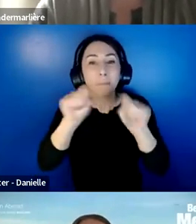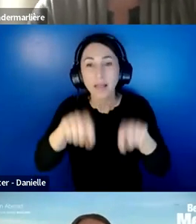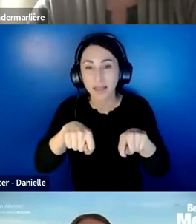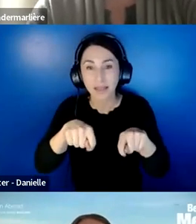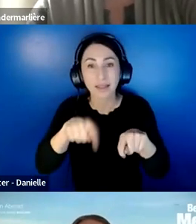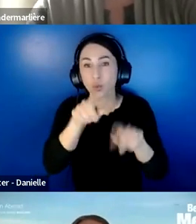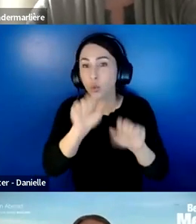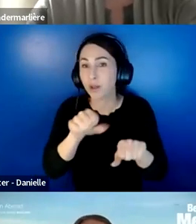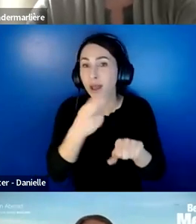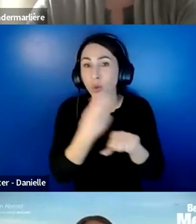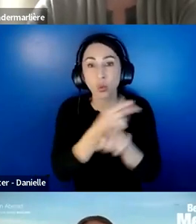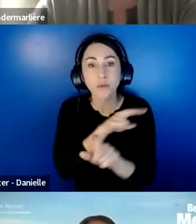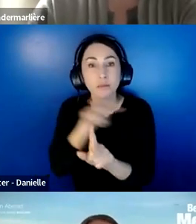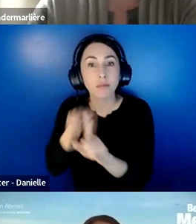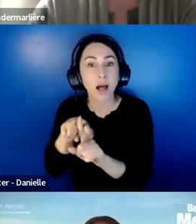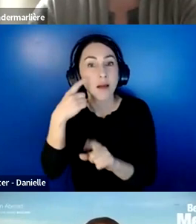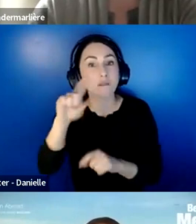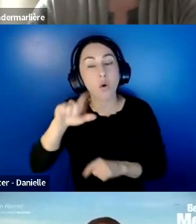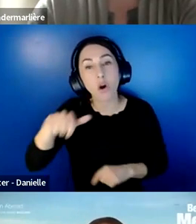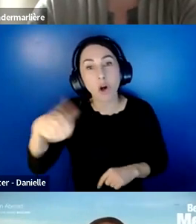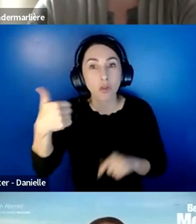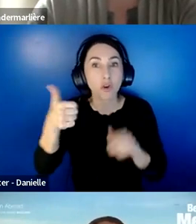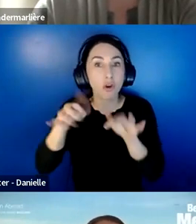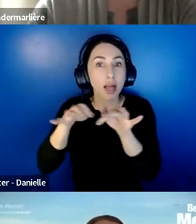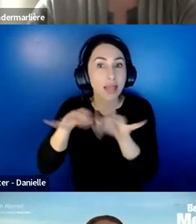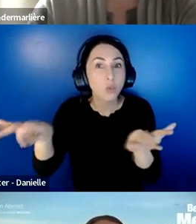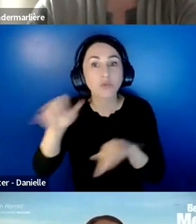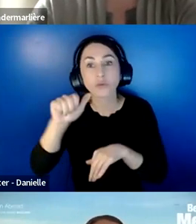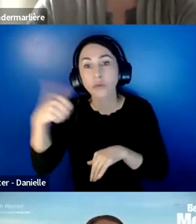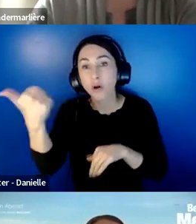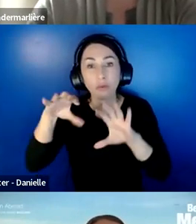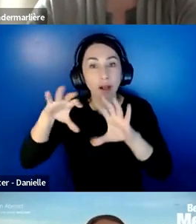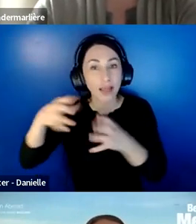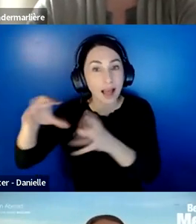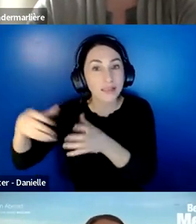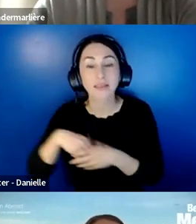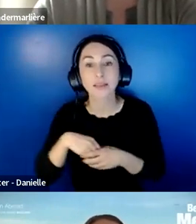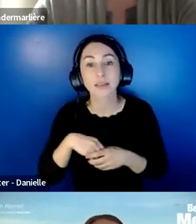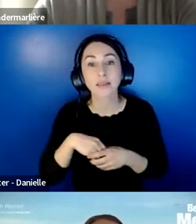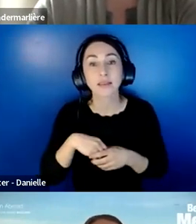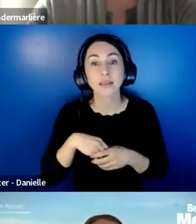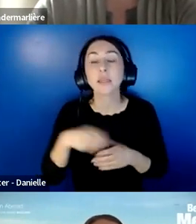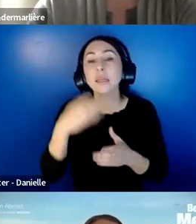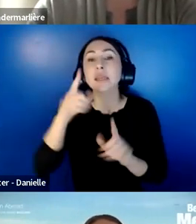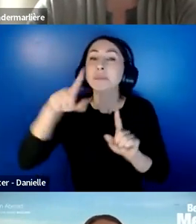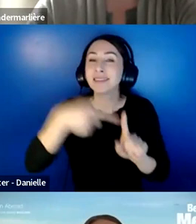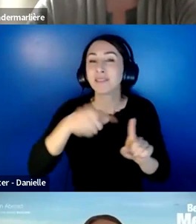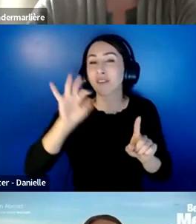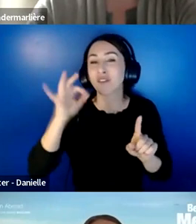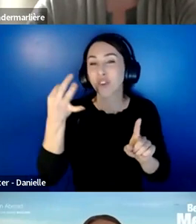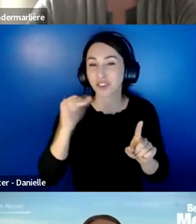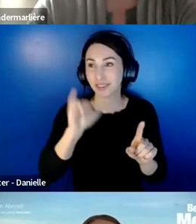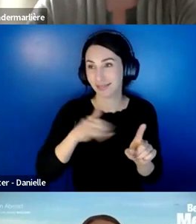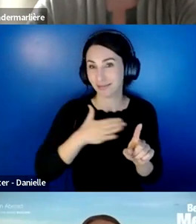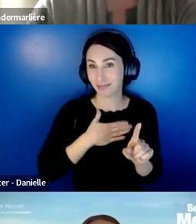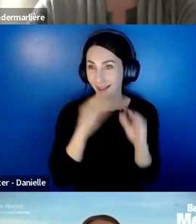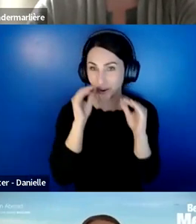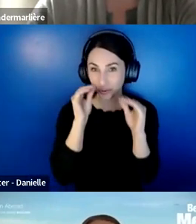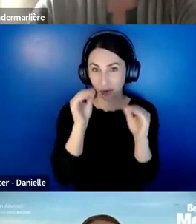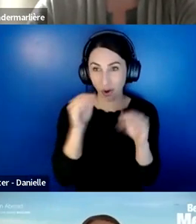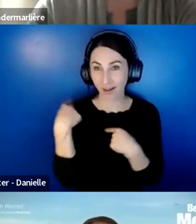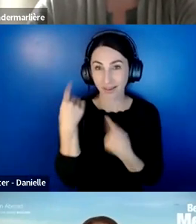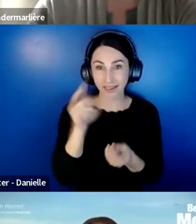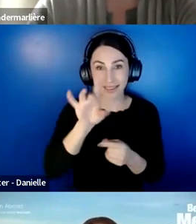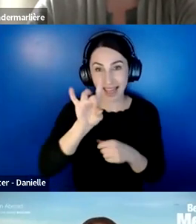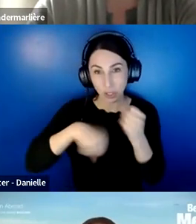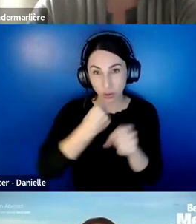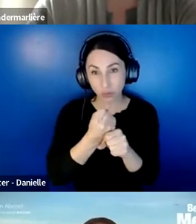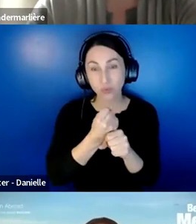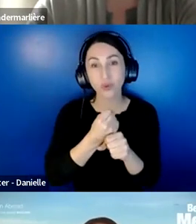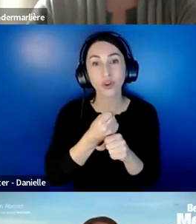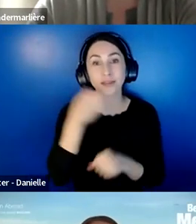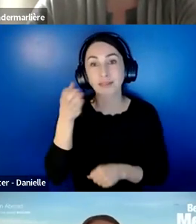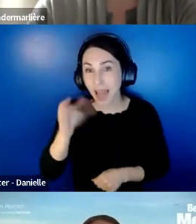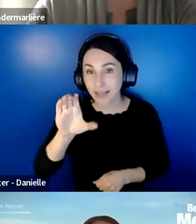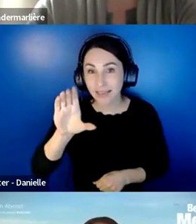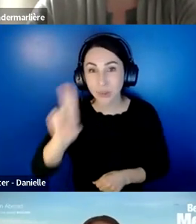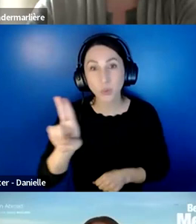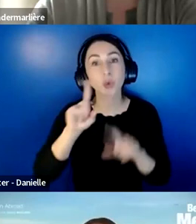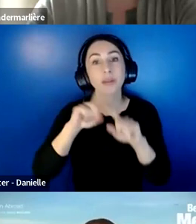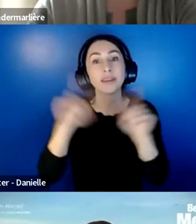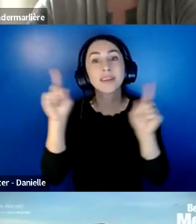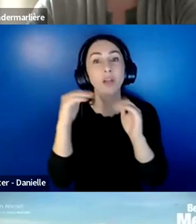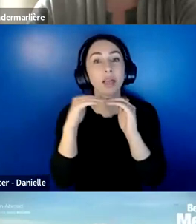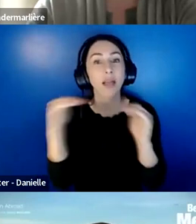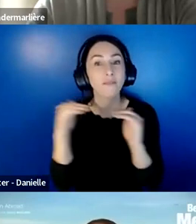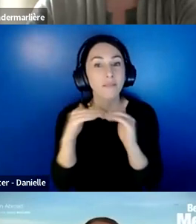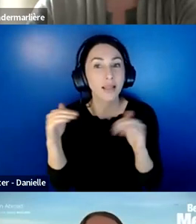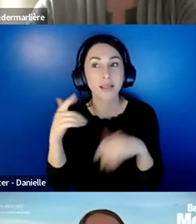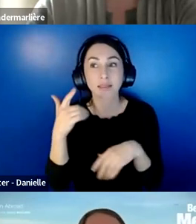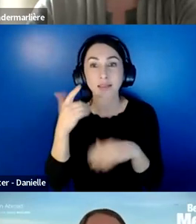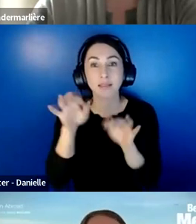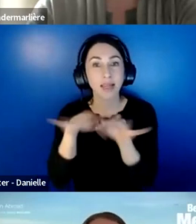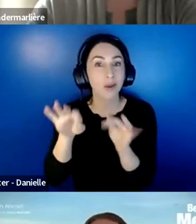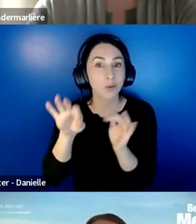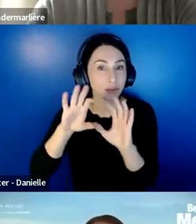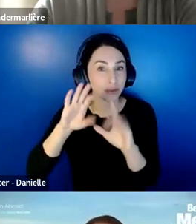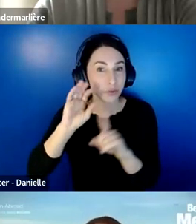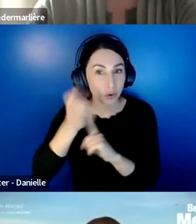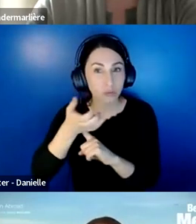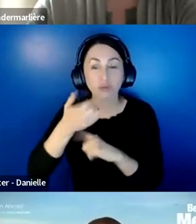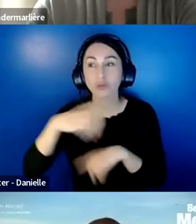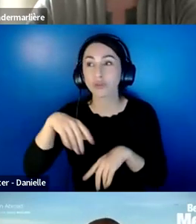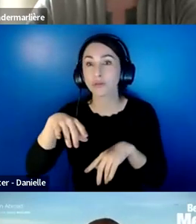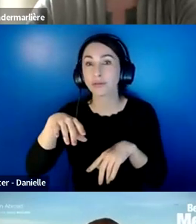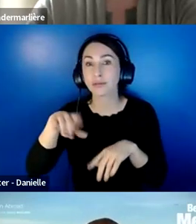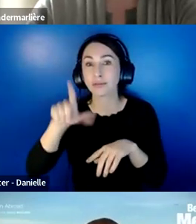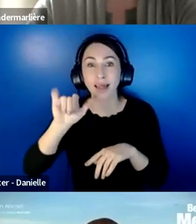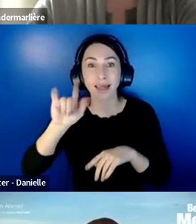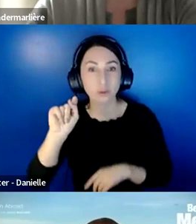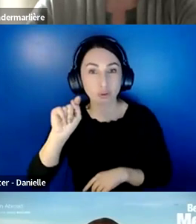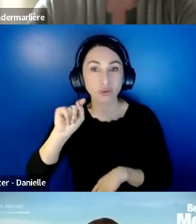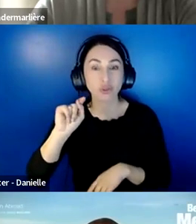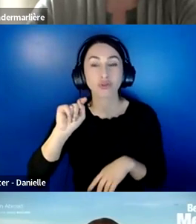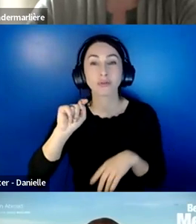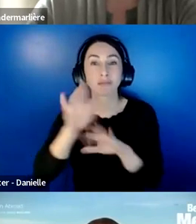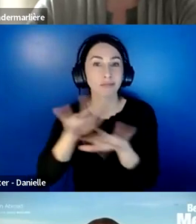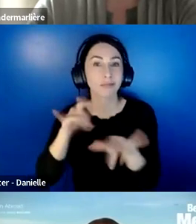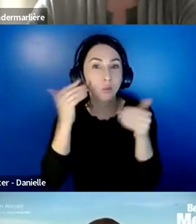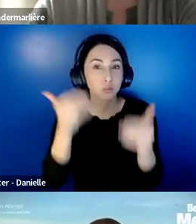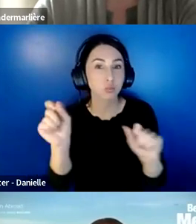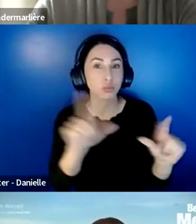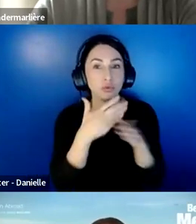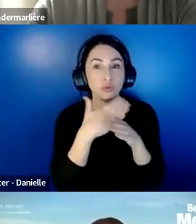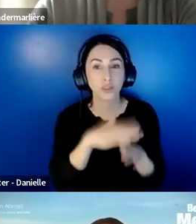Leah: with other languages, other classrooms, these are just... They're a little specific to French, of course, that's what I've taught for the past 8 years at CU, varying levels of language courses and culture and literature. So yeah, I'll share my screen here.